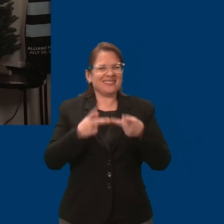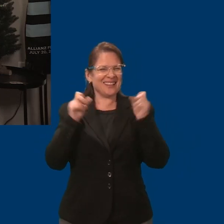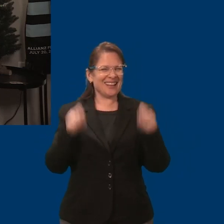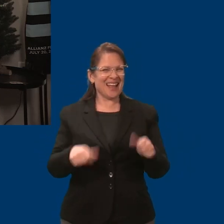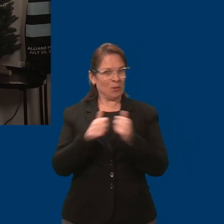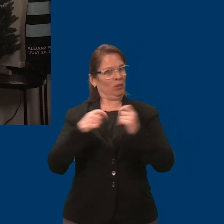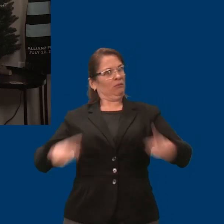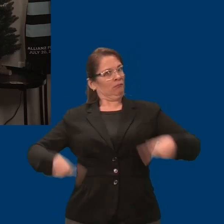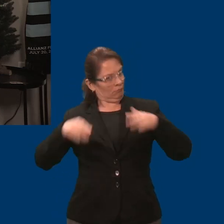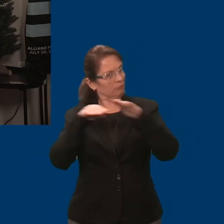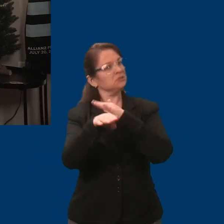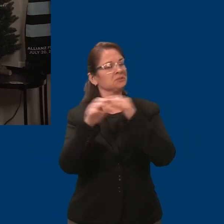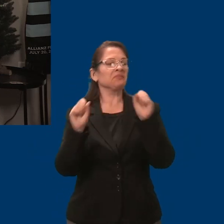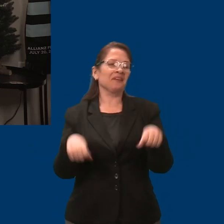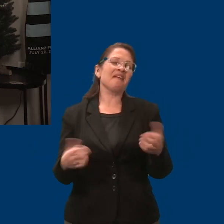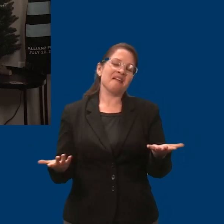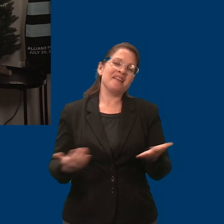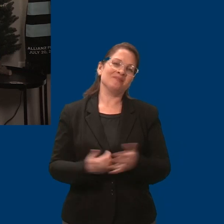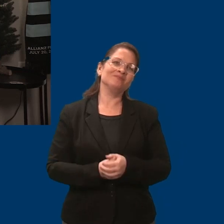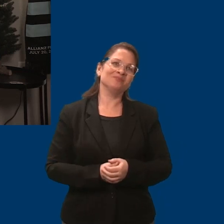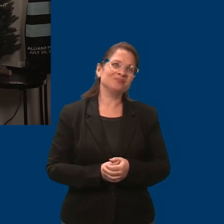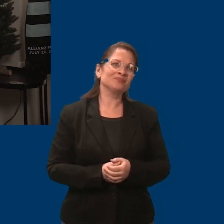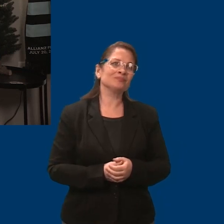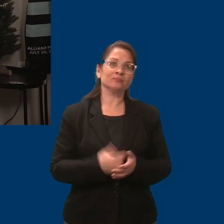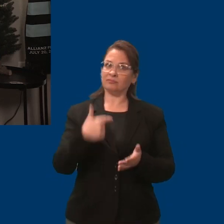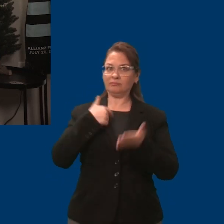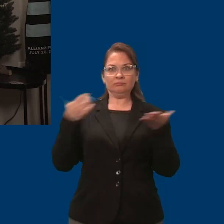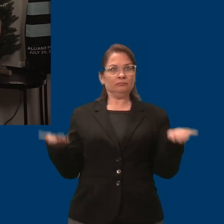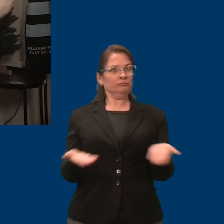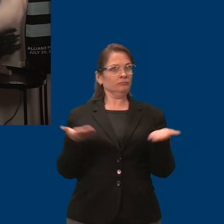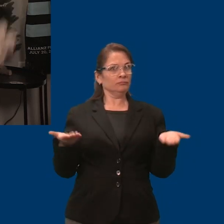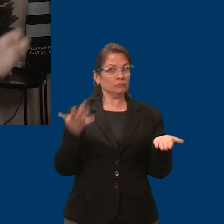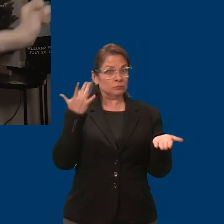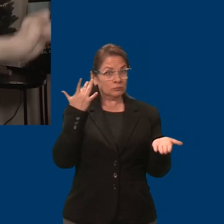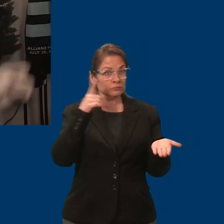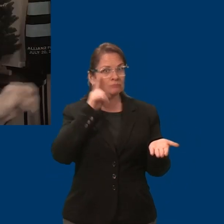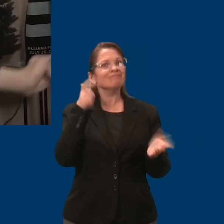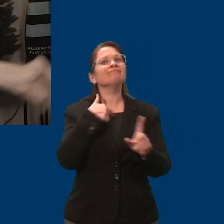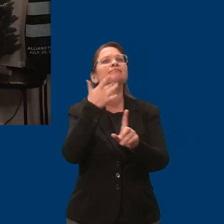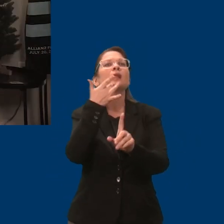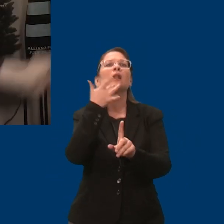today is because I was lucky enough to talk to the right person at the right time,